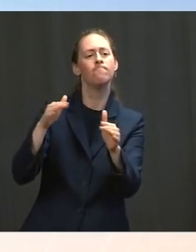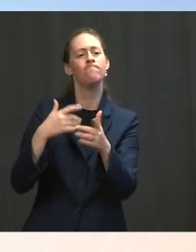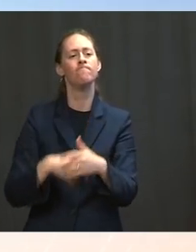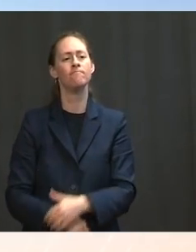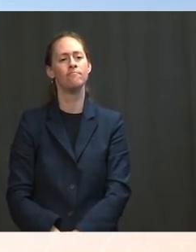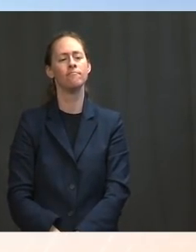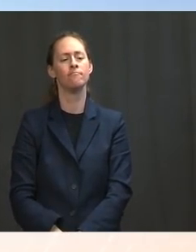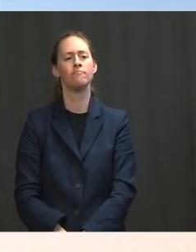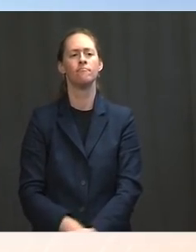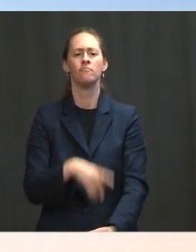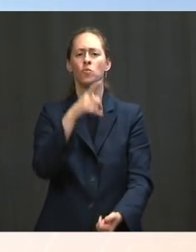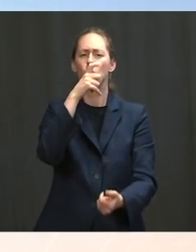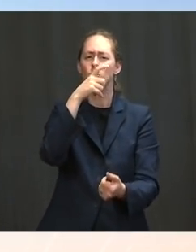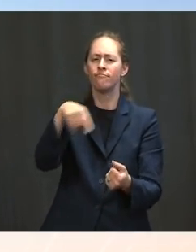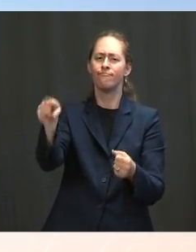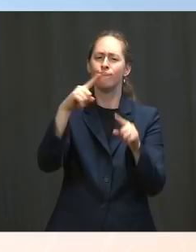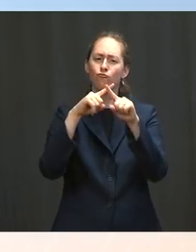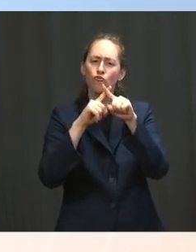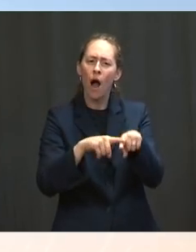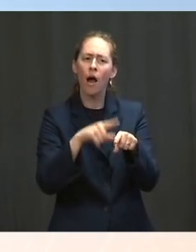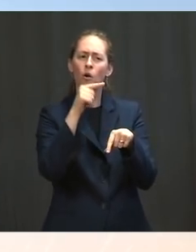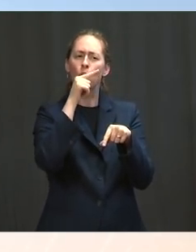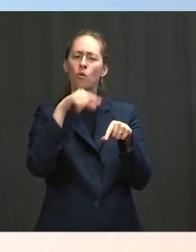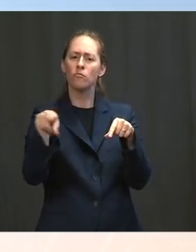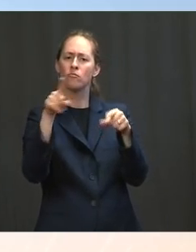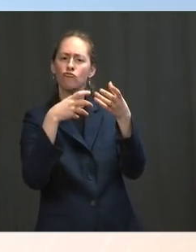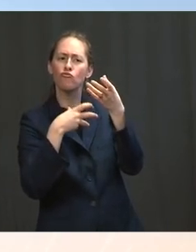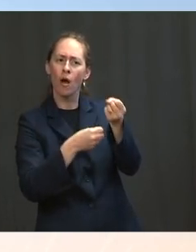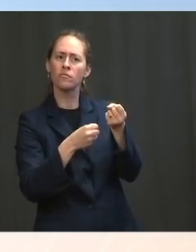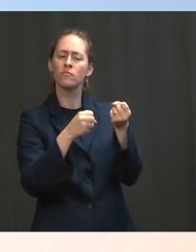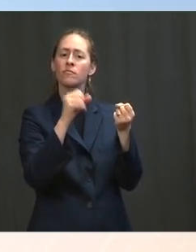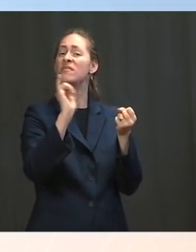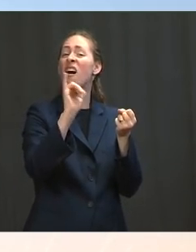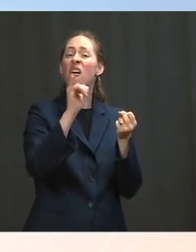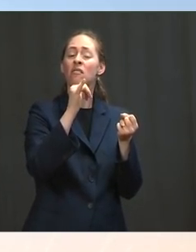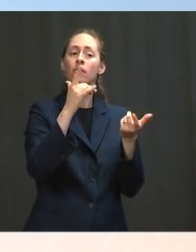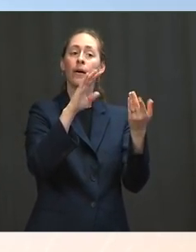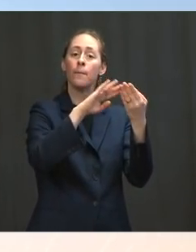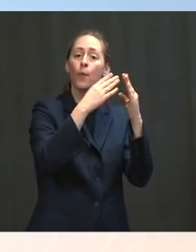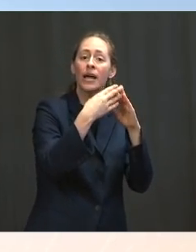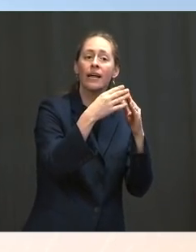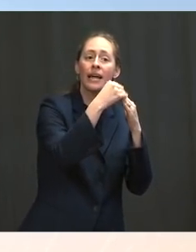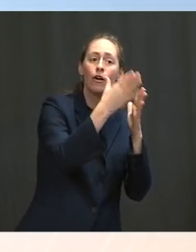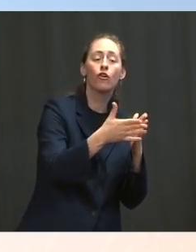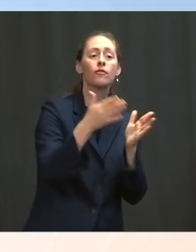are trusted actors in communities: medical experts, doctors, people's primary care physicians.